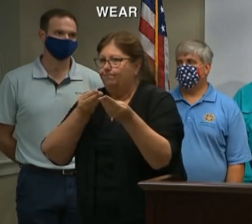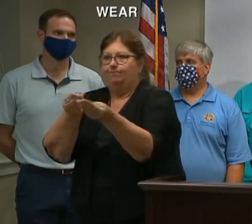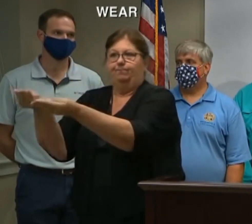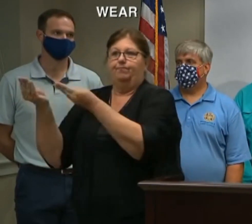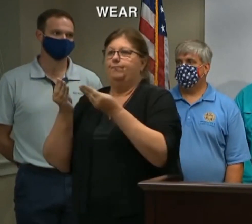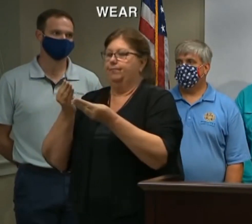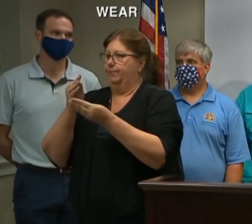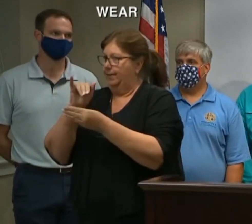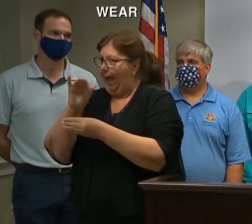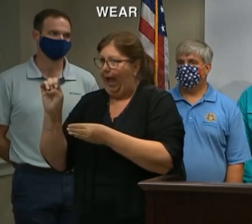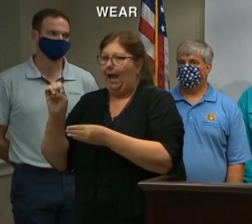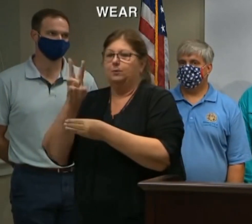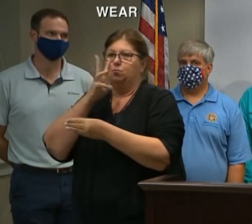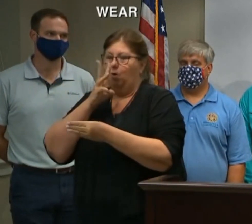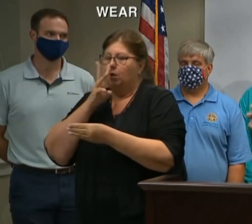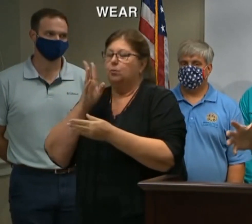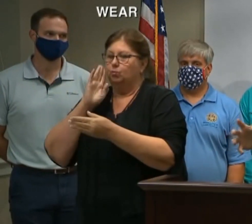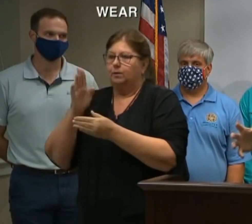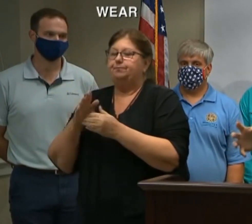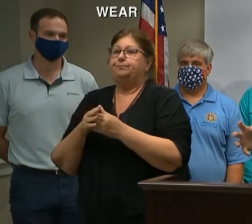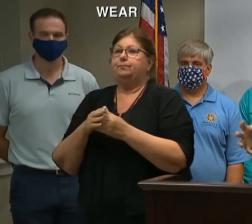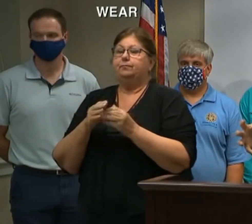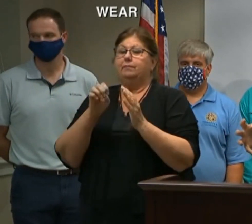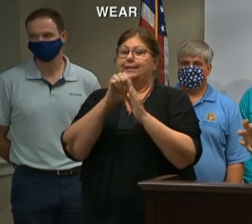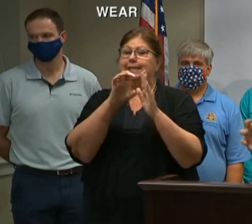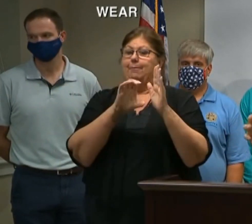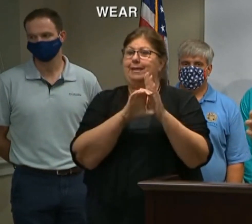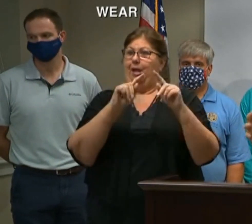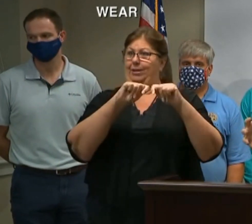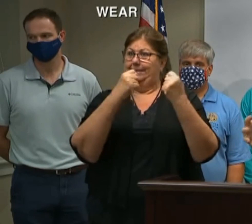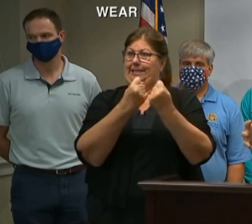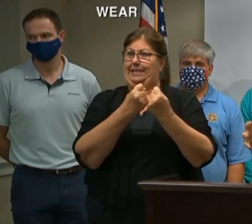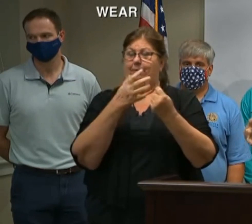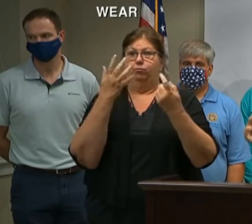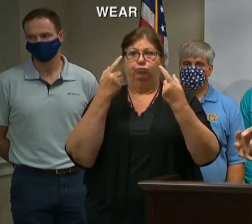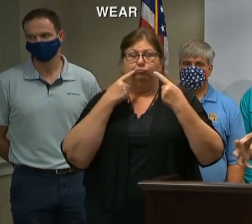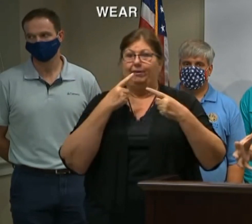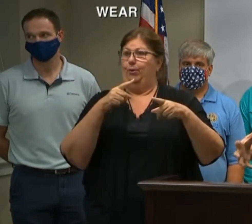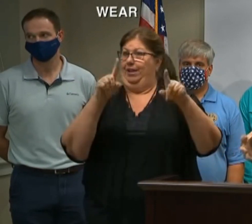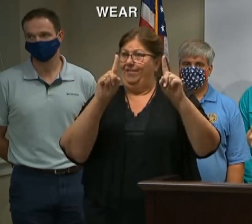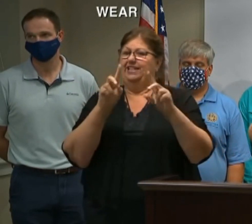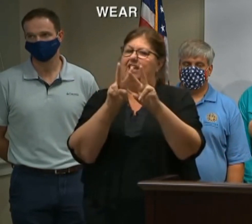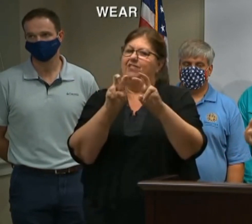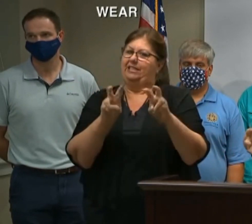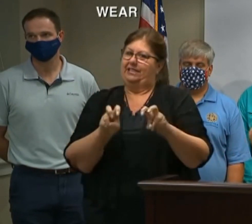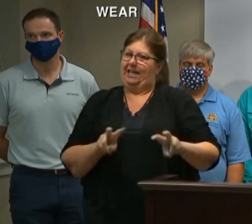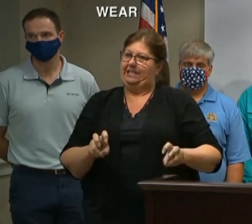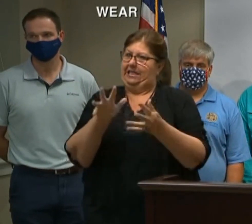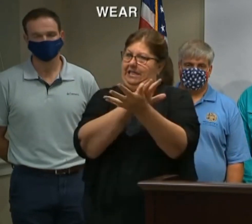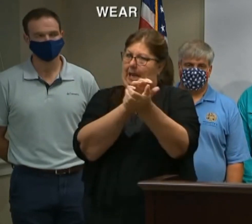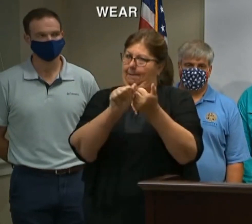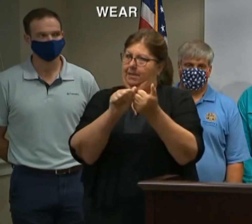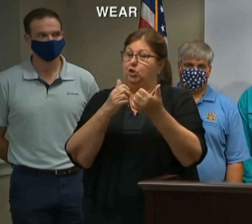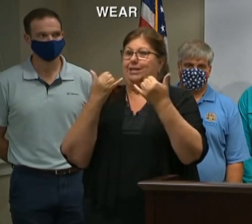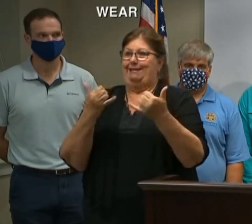to those places the escambia county team has been very effective at assessing damage we're now working with fema